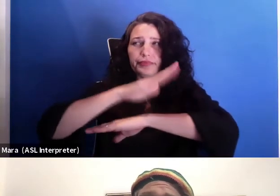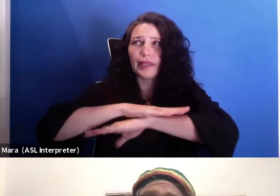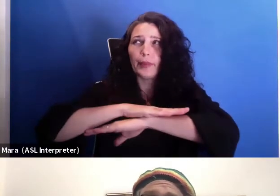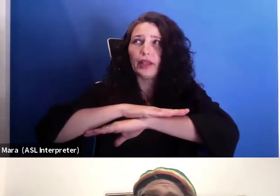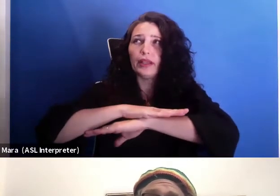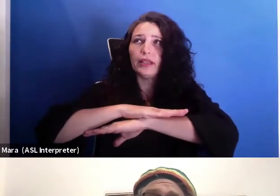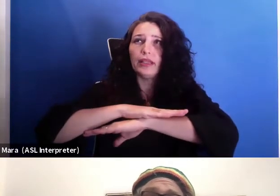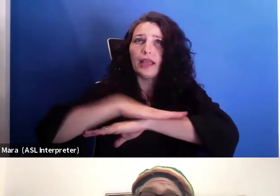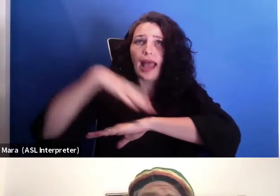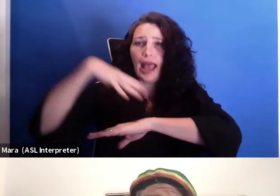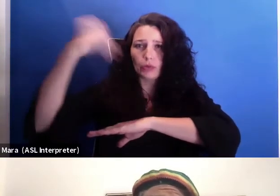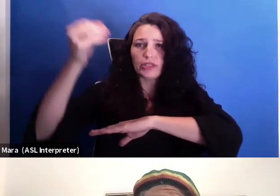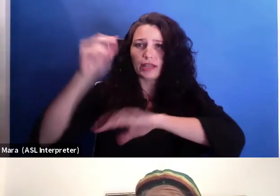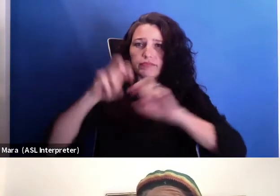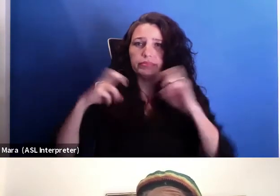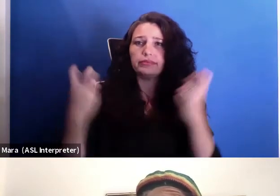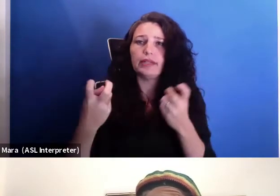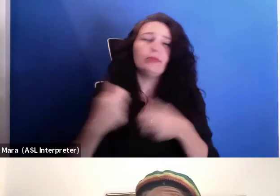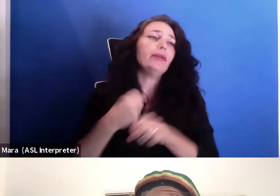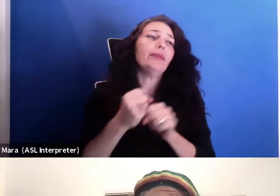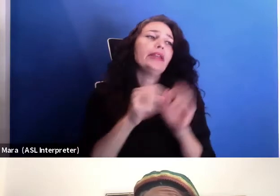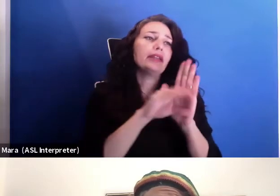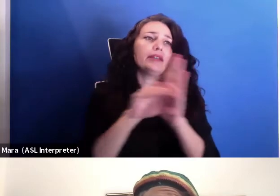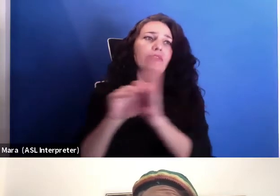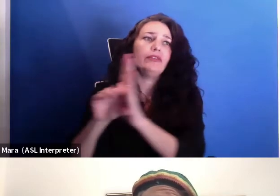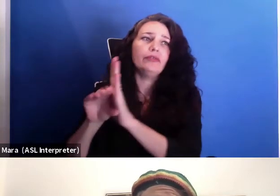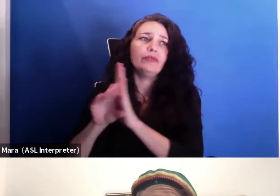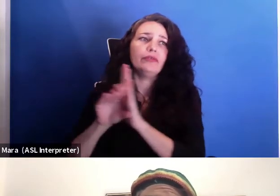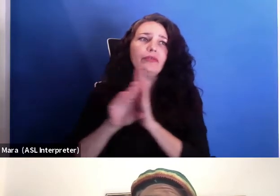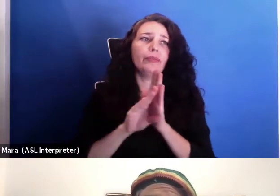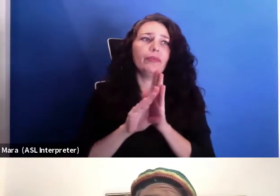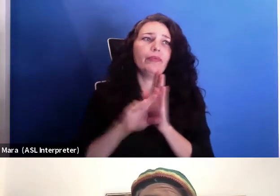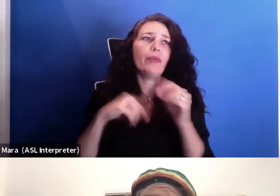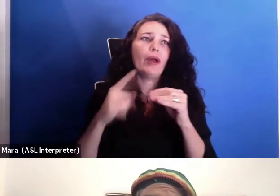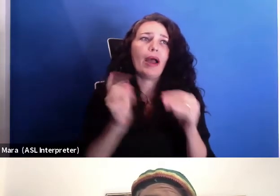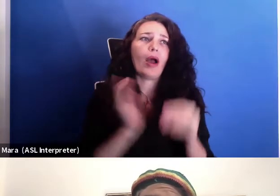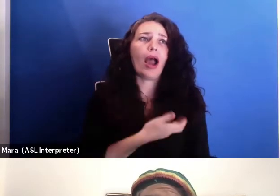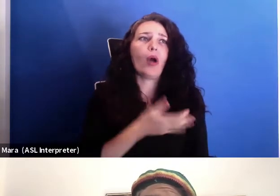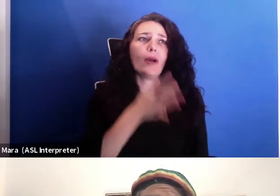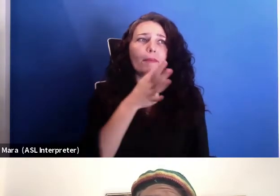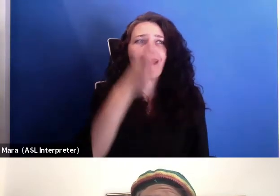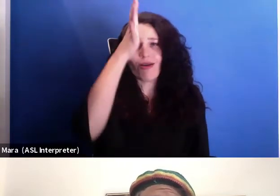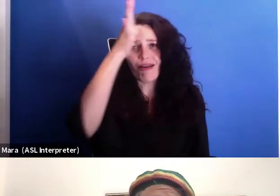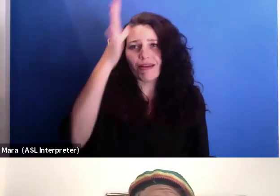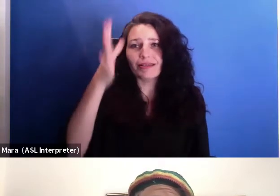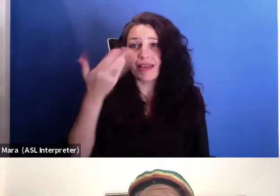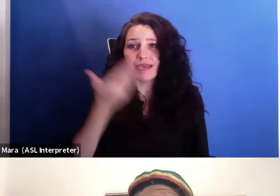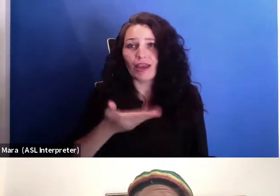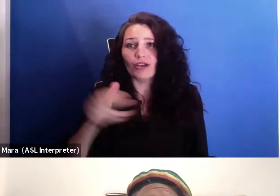which is making a video about our message to our parents. And there's Nancy Rosenblum who has the microphone,